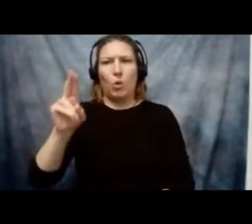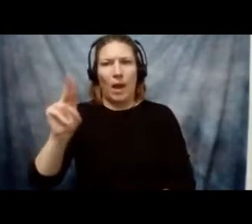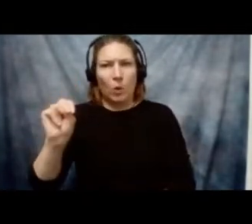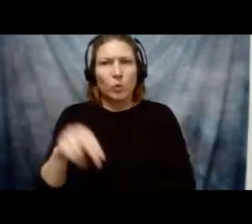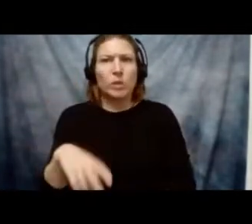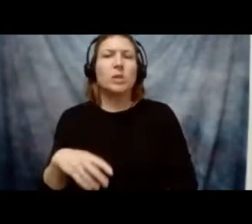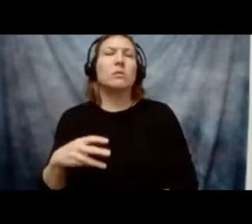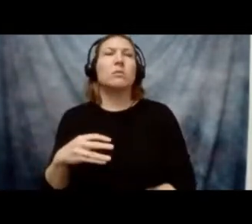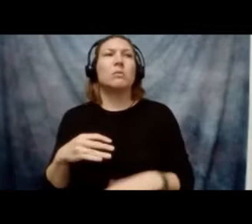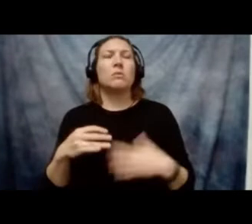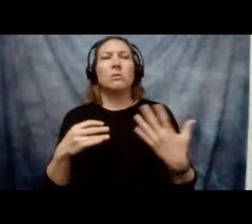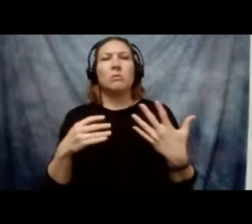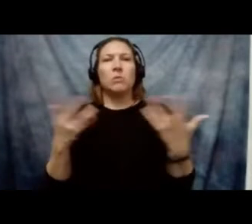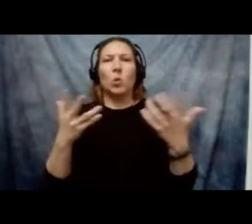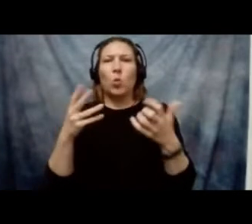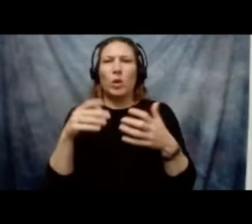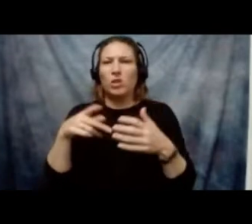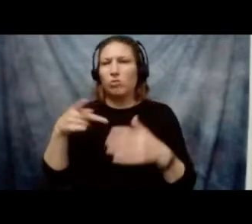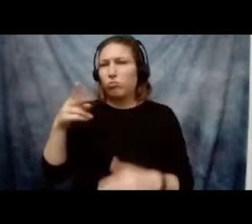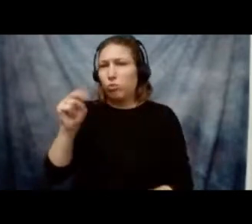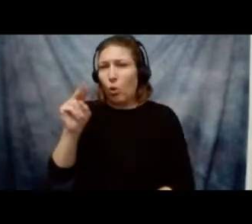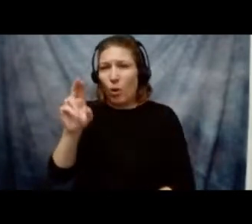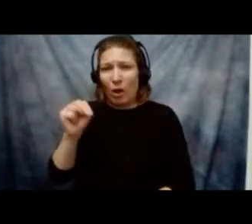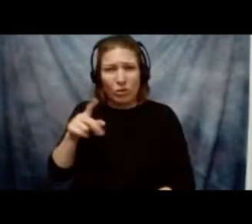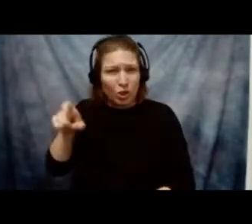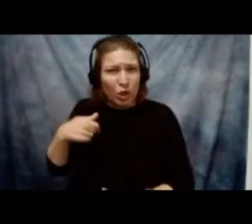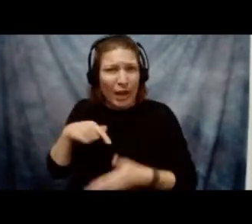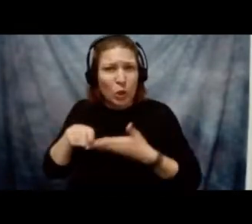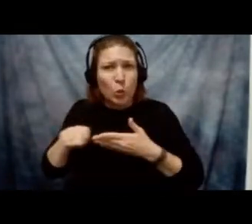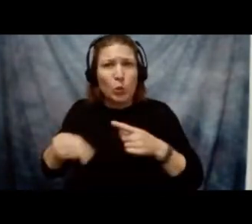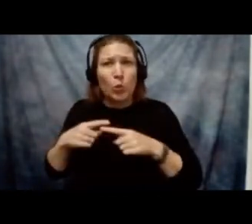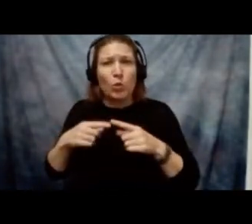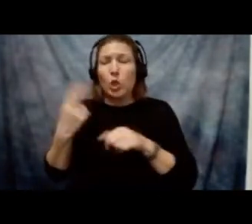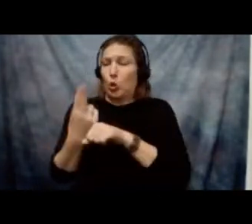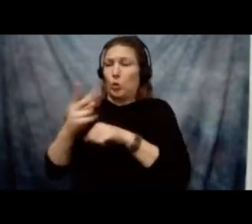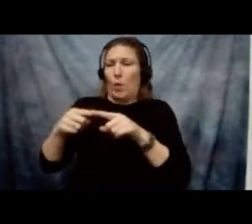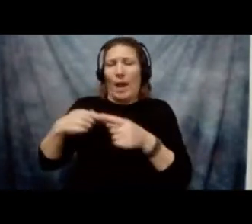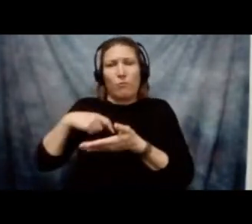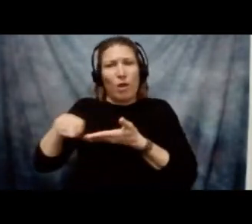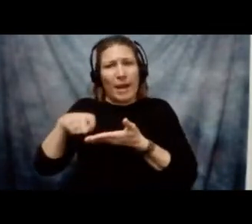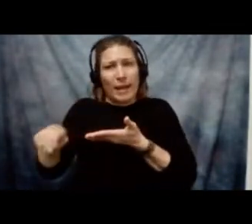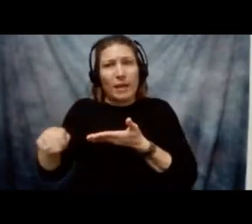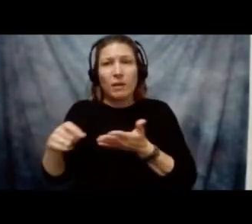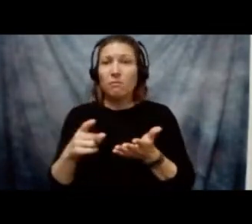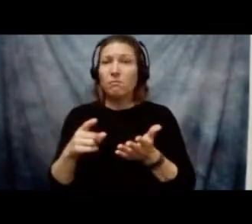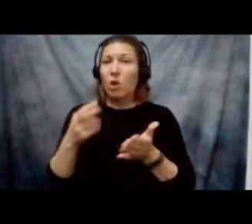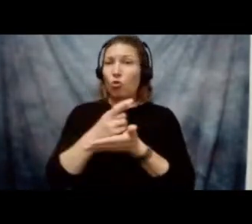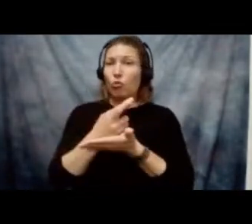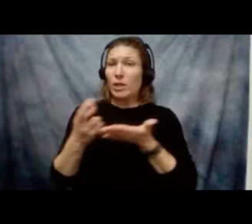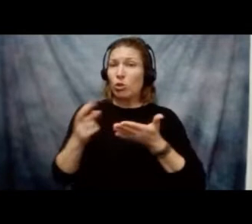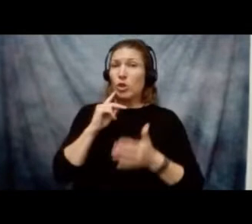of these resources exist out there we just have to do the work to um to use them in our practice